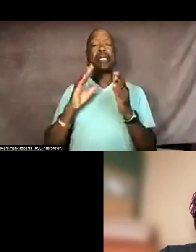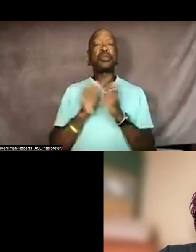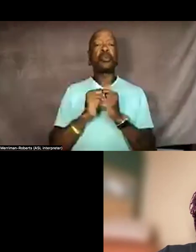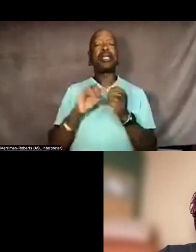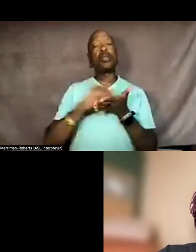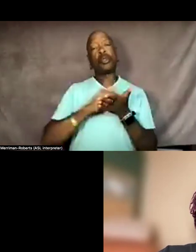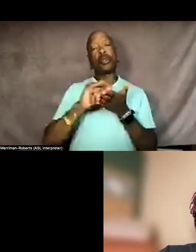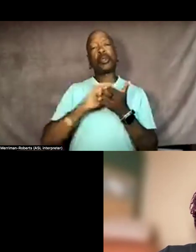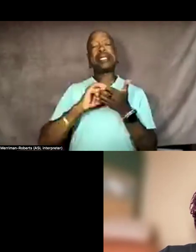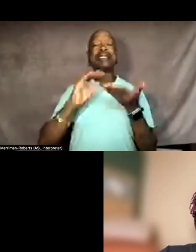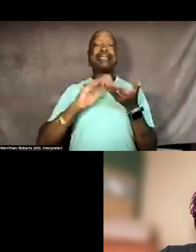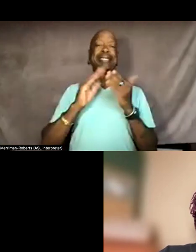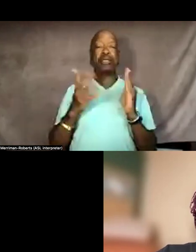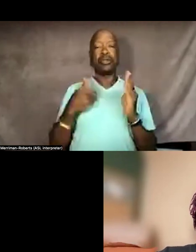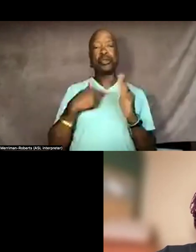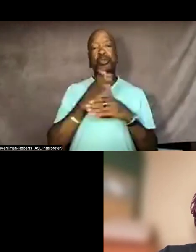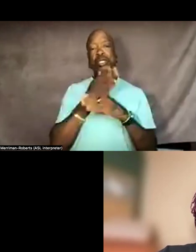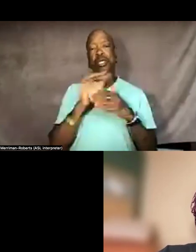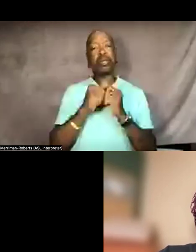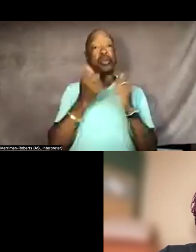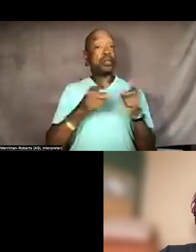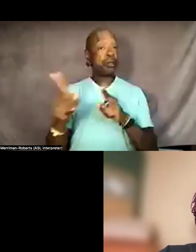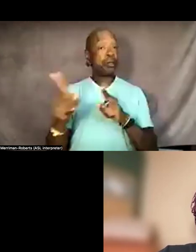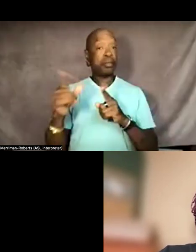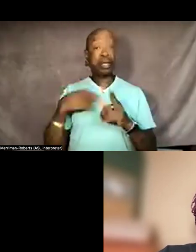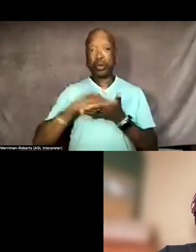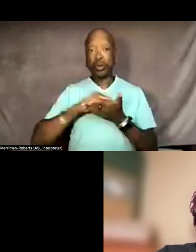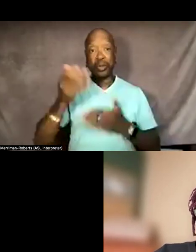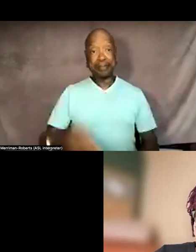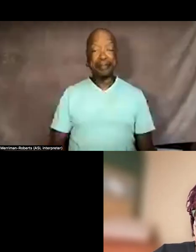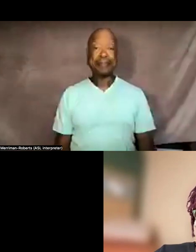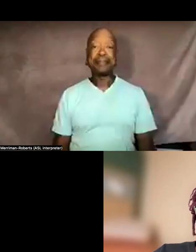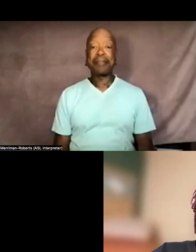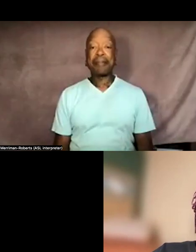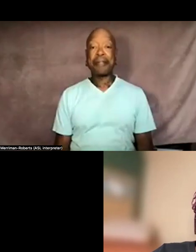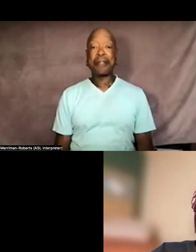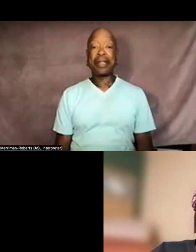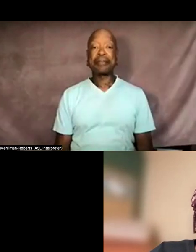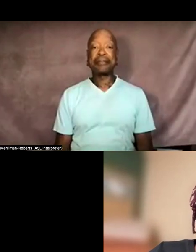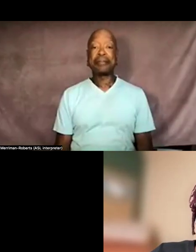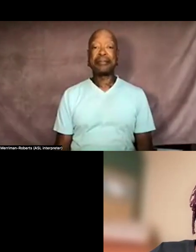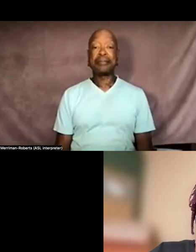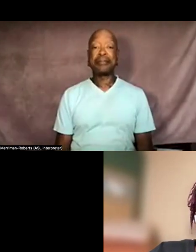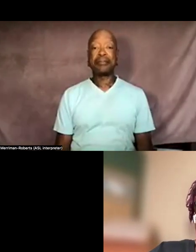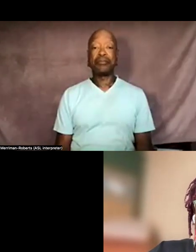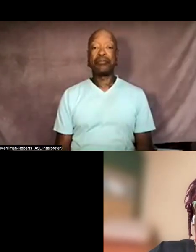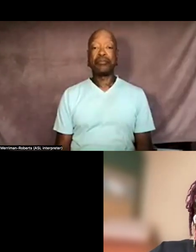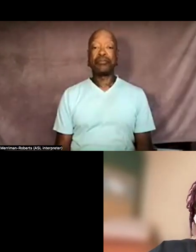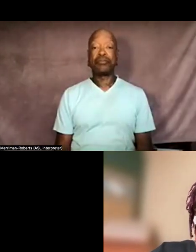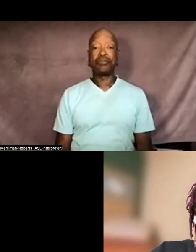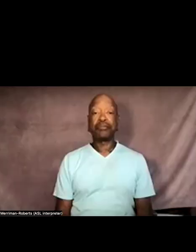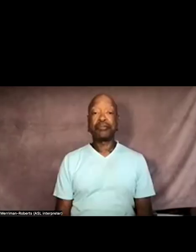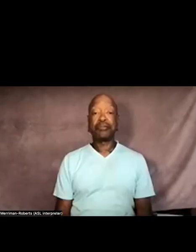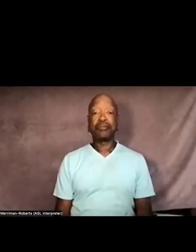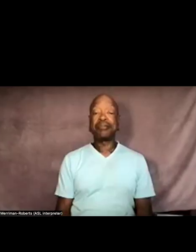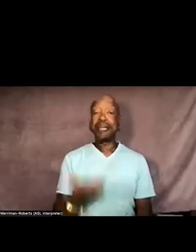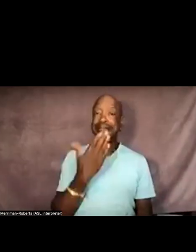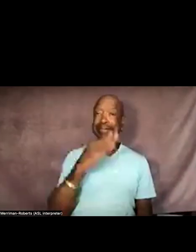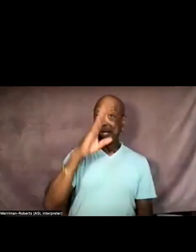with about what's been happening in New York Thank you hey everyone this is Ngozi speaking